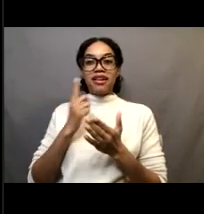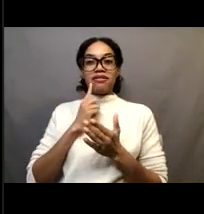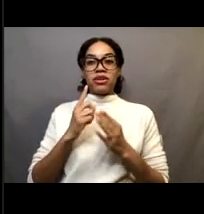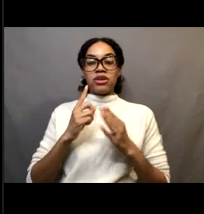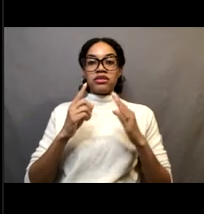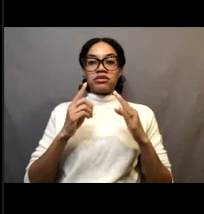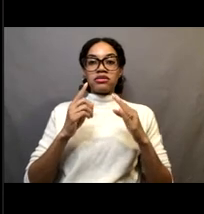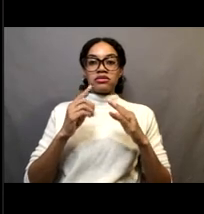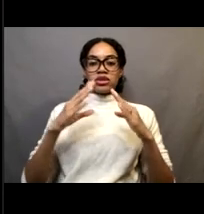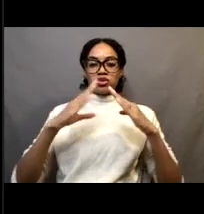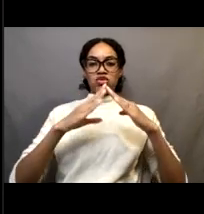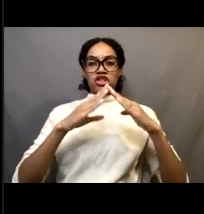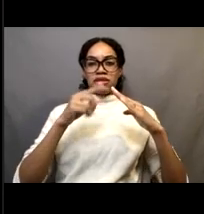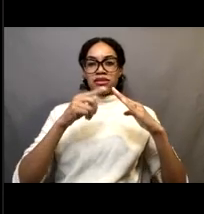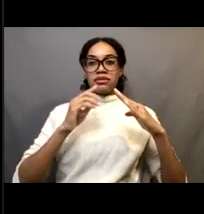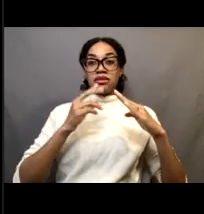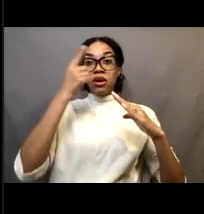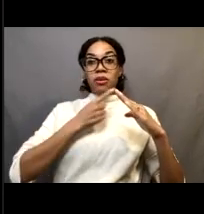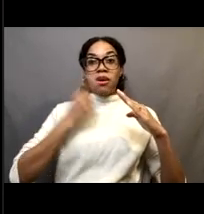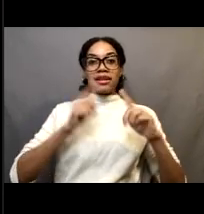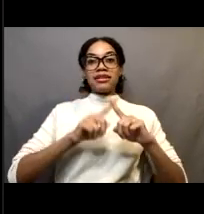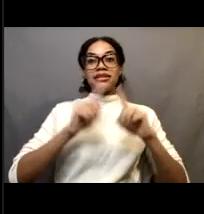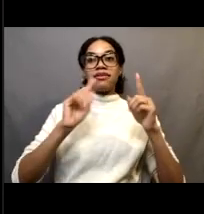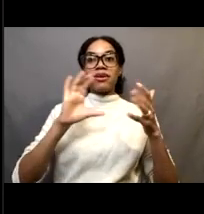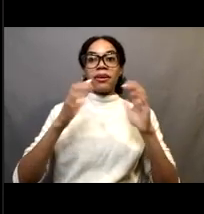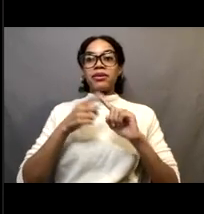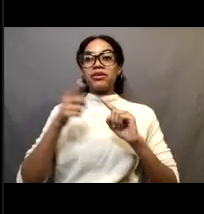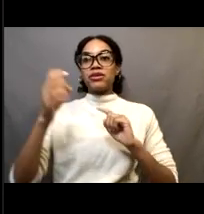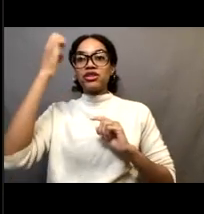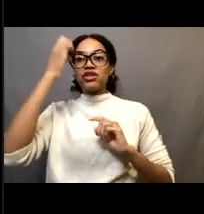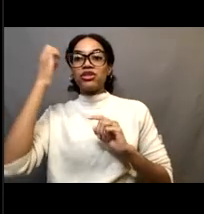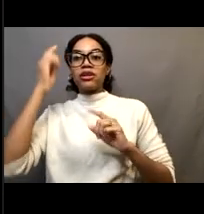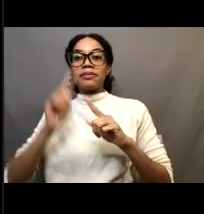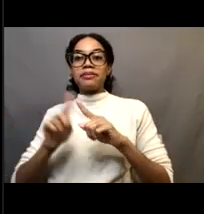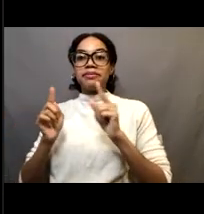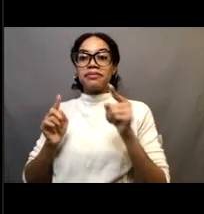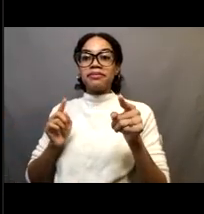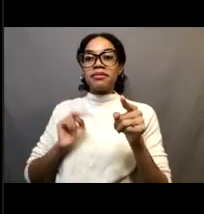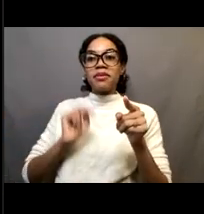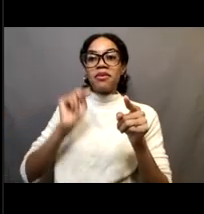but if you go to another place or another environment they're going to need to design their home differently